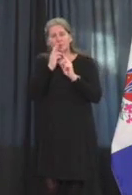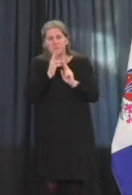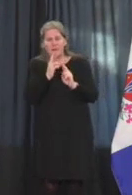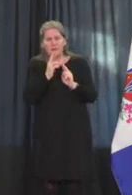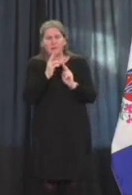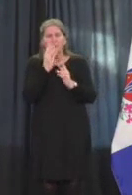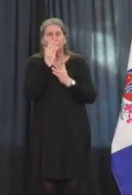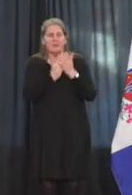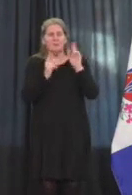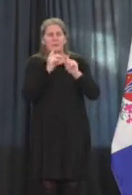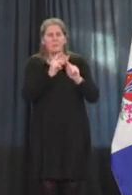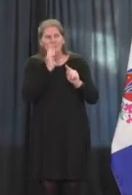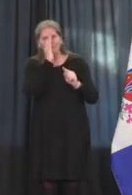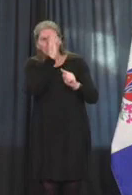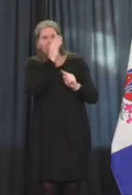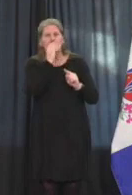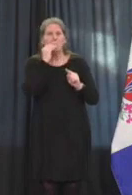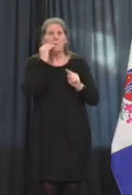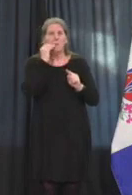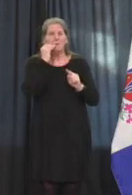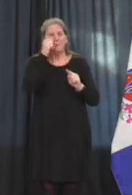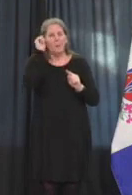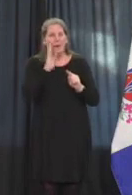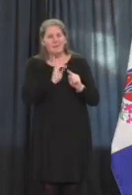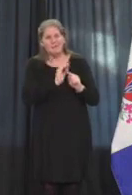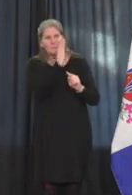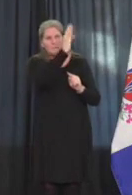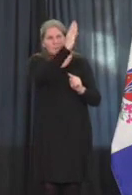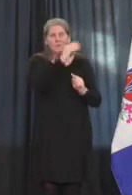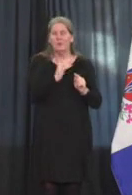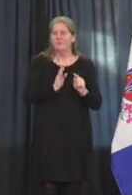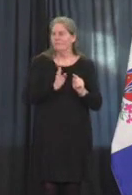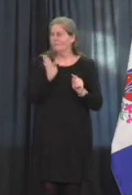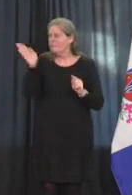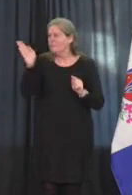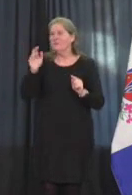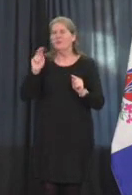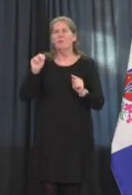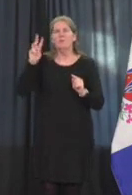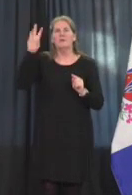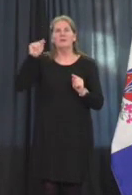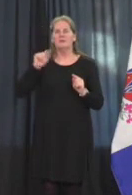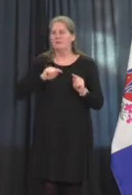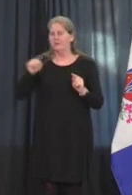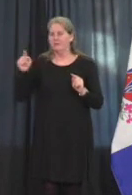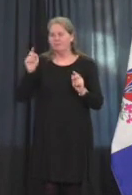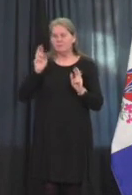WILL BE GOING HOME TO ALASKA OR THE NORTHWEST TERRITORIES. YOU KNOW, IT TURNS OUT THE YUKON